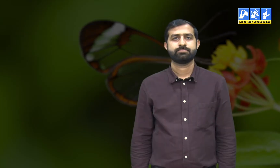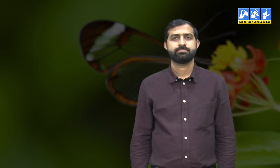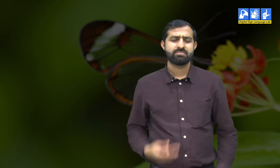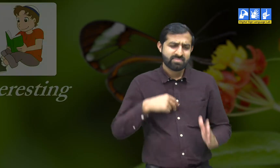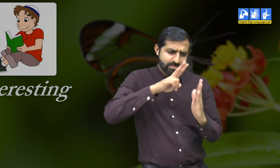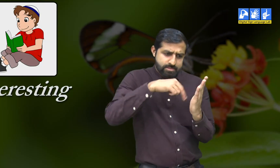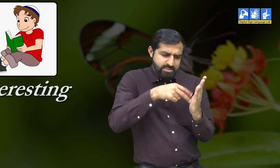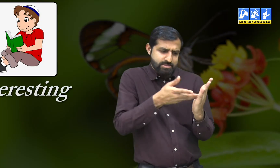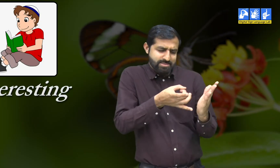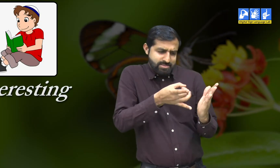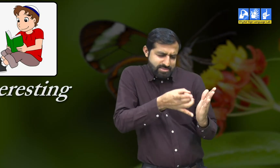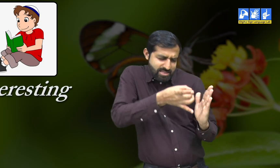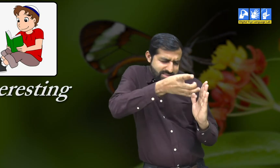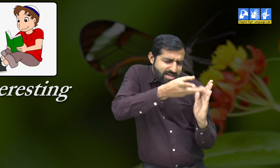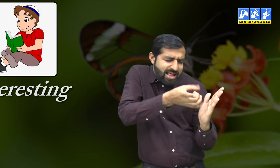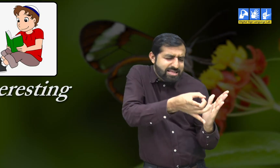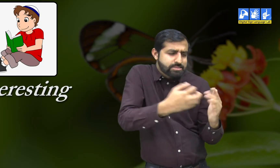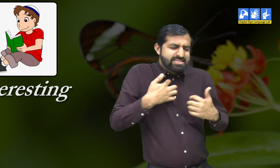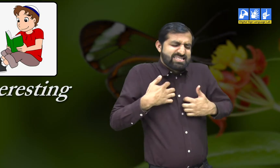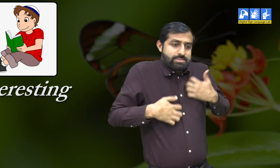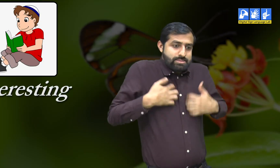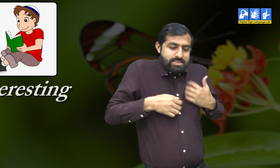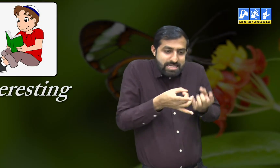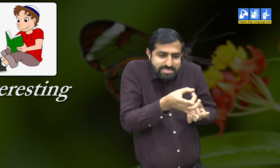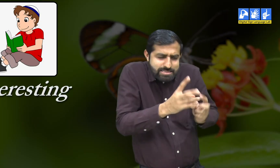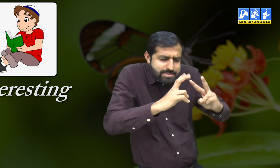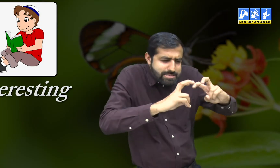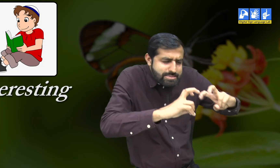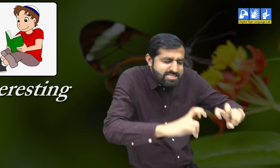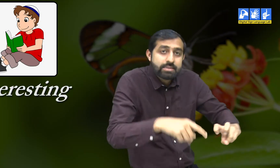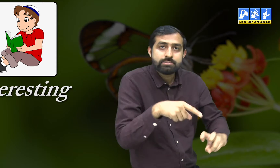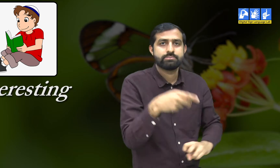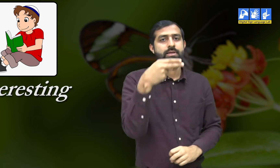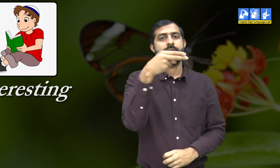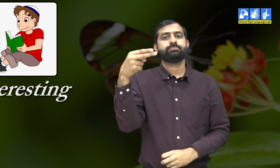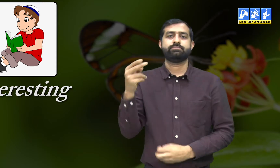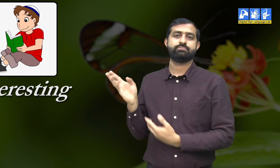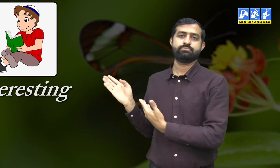Something which keeps your attention because it is exciting.